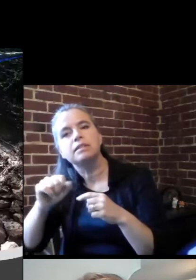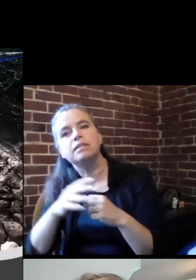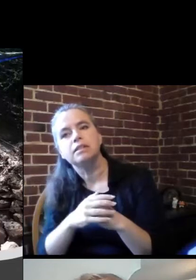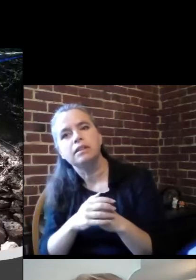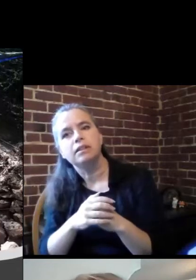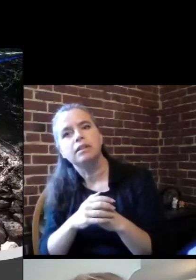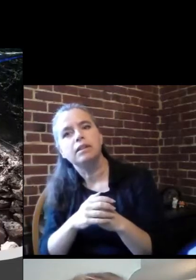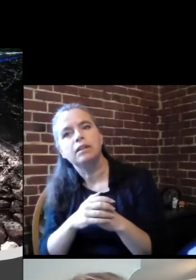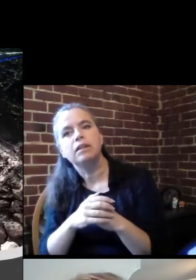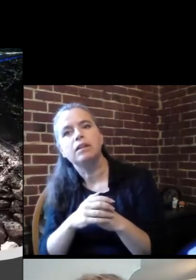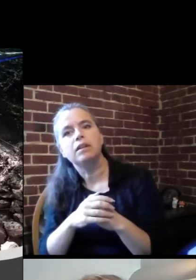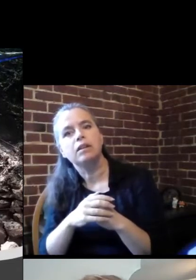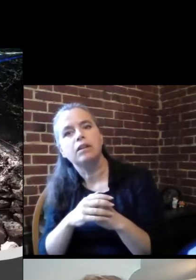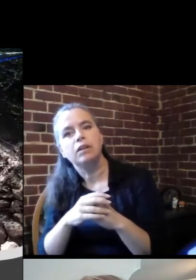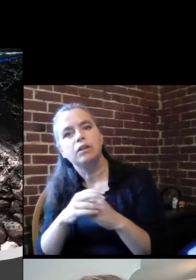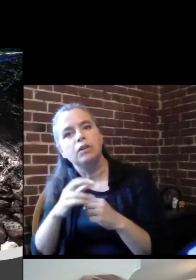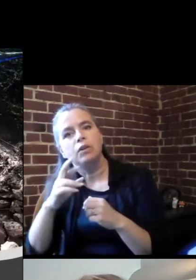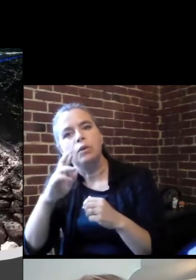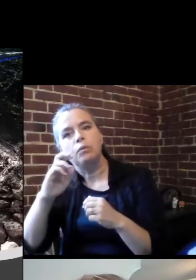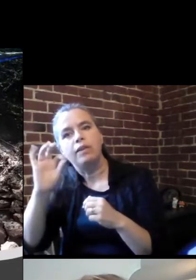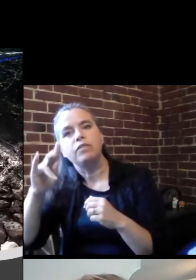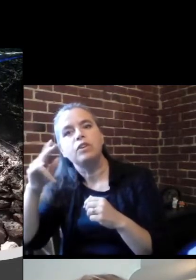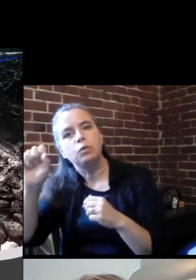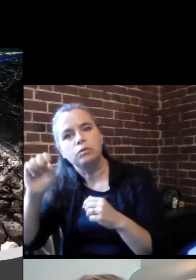Refuse holes. Hearths, or fire pits.